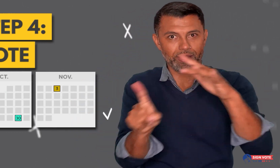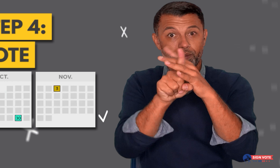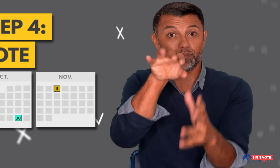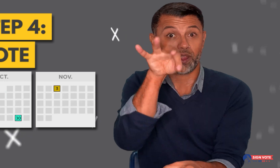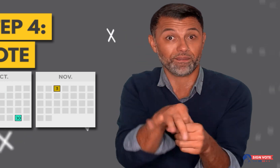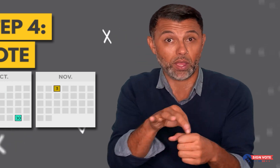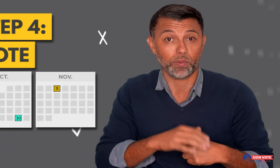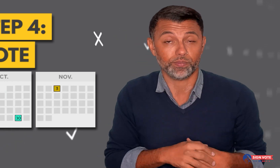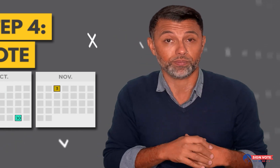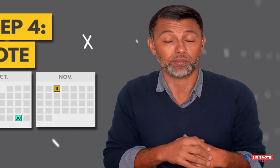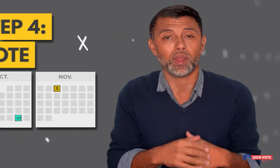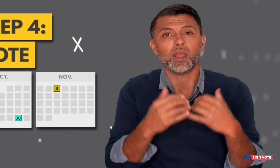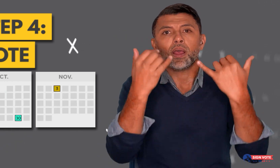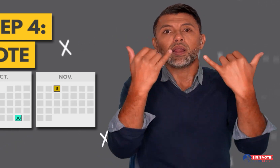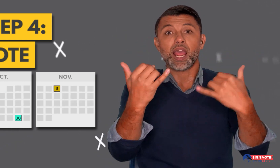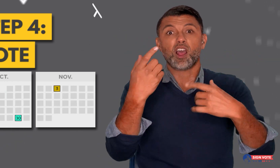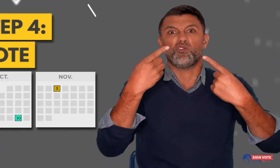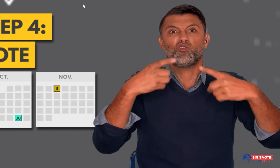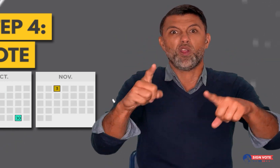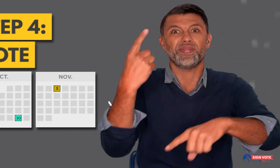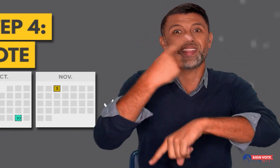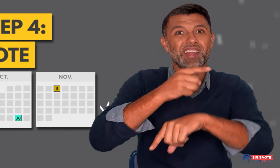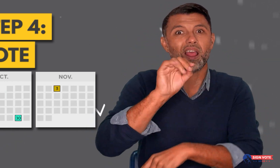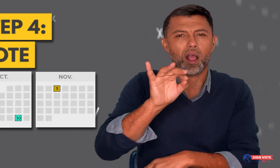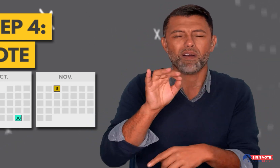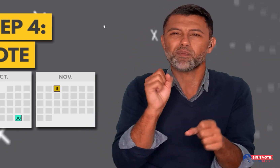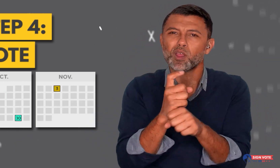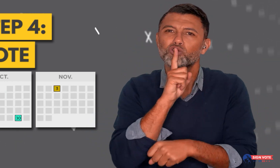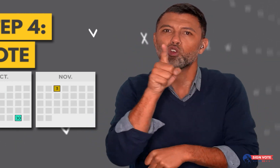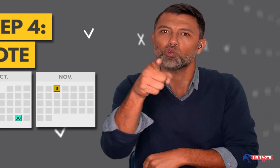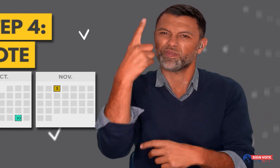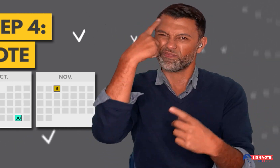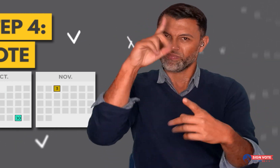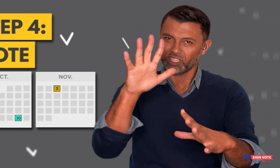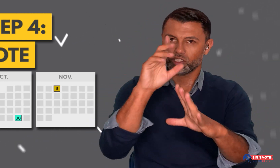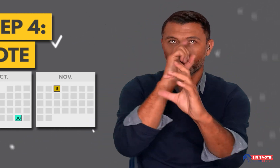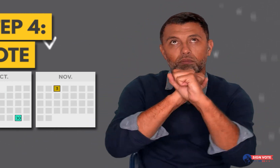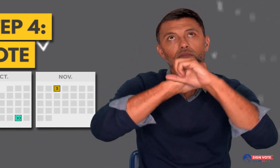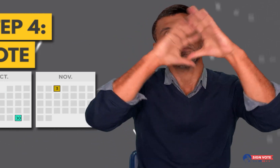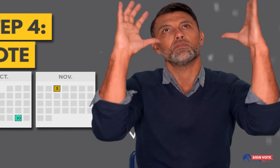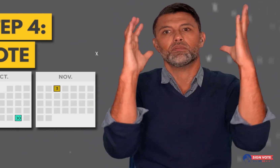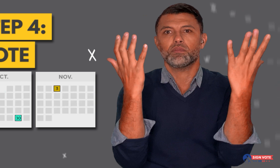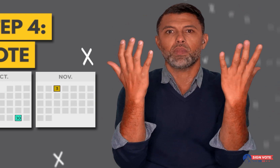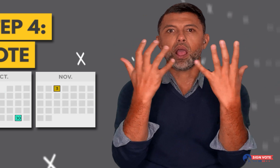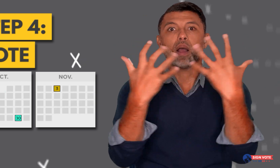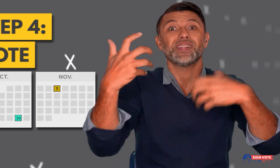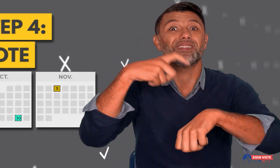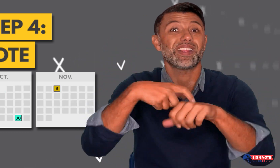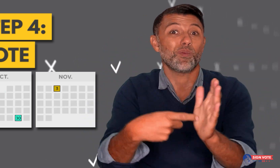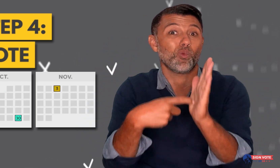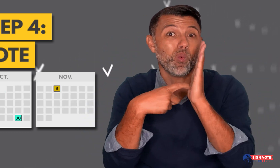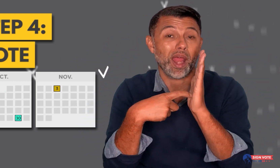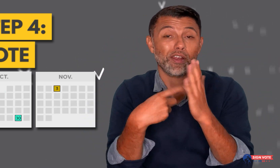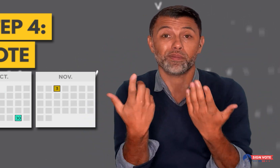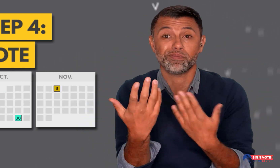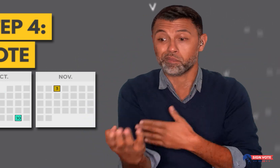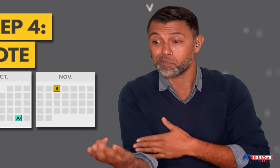the right frame of mind to go vote when you wake up. Now during the day of, make sure you think about how much time it requires.